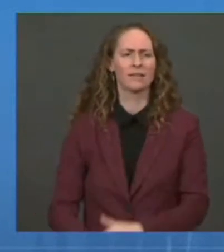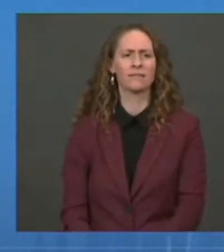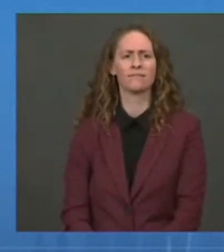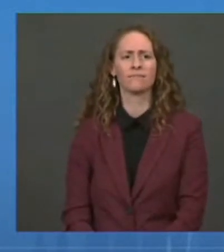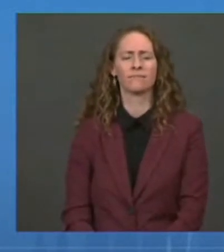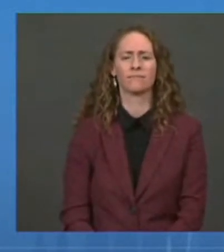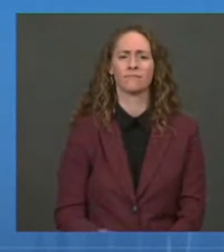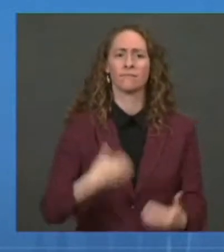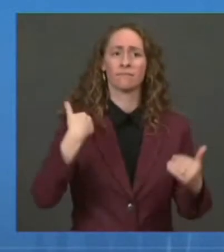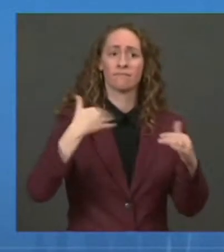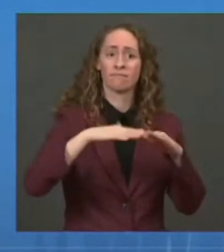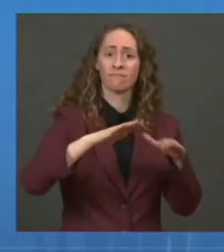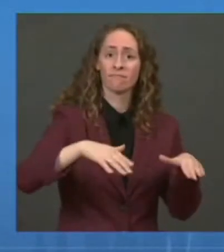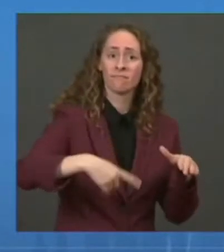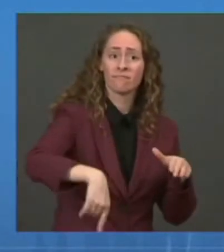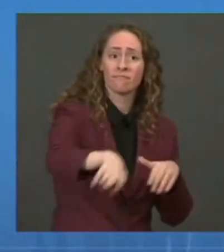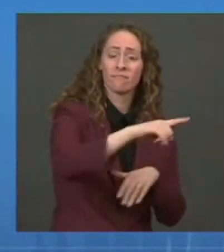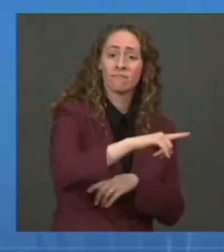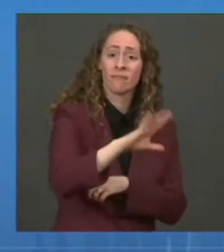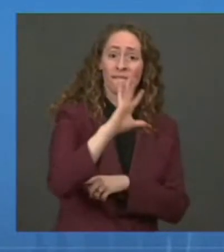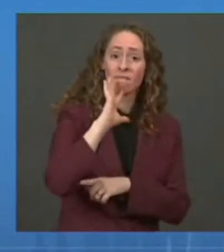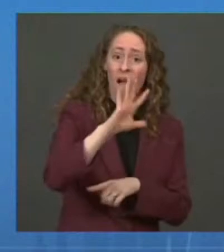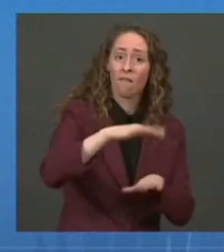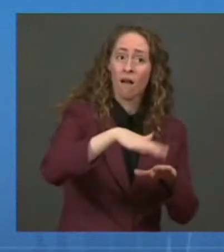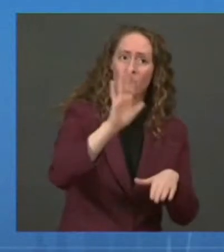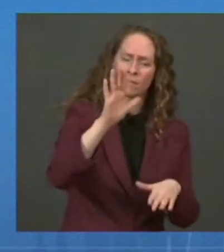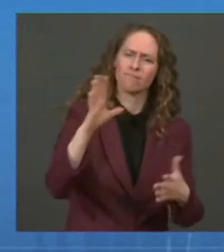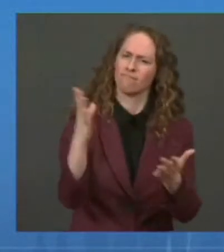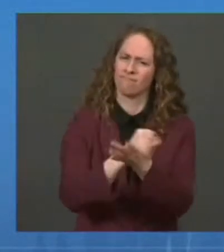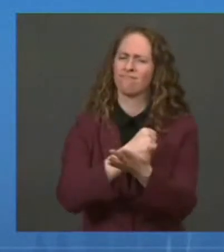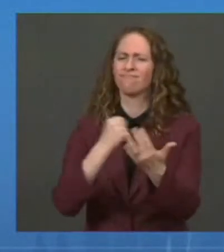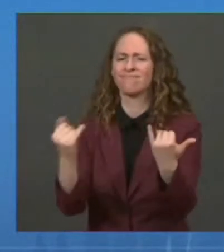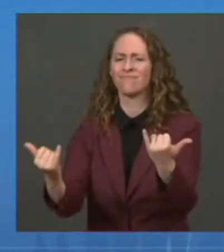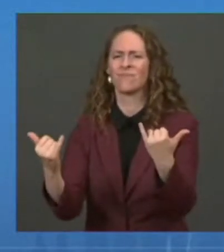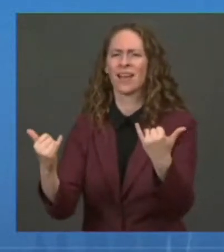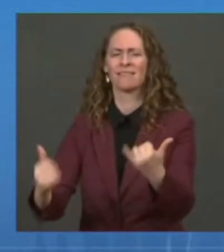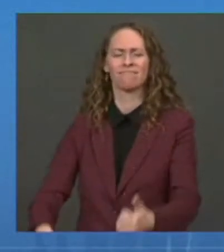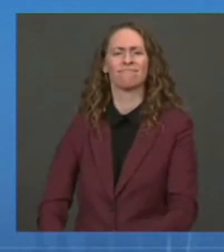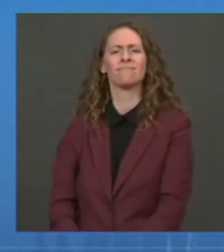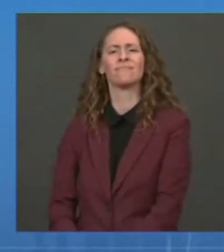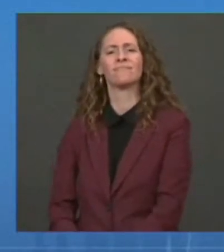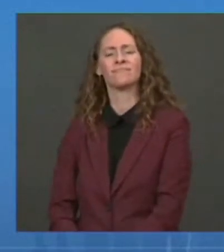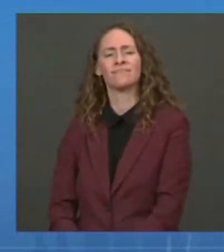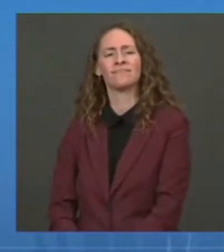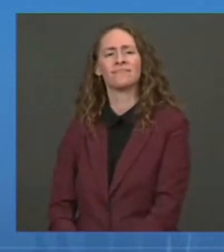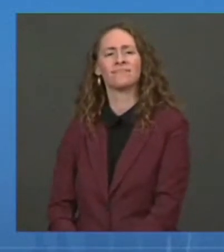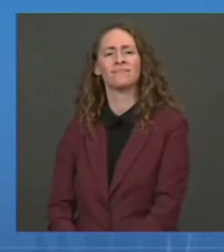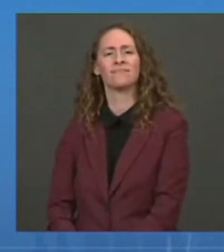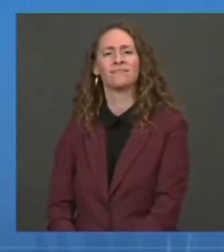OLDER AND NOT YET VACCINATED GET THEM THE PROTECTION OF THE